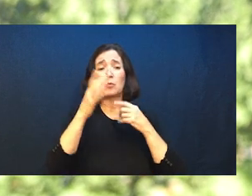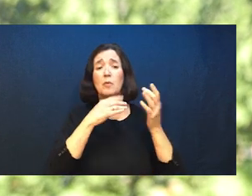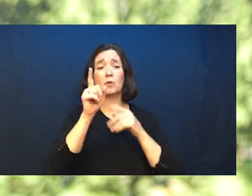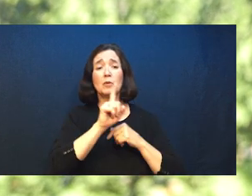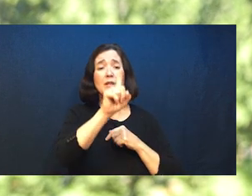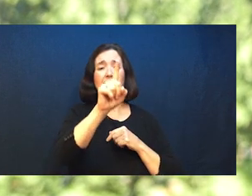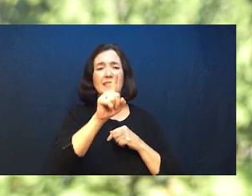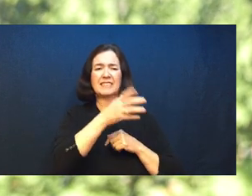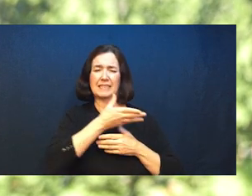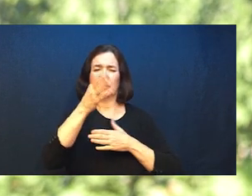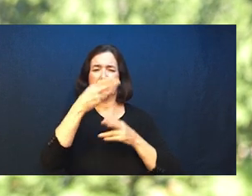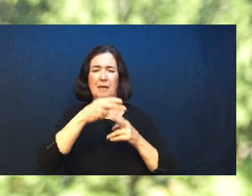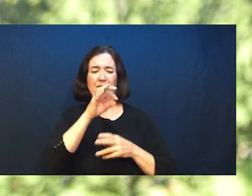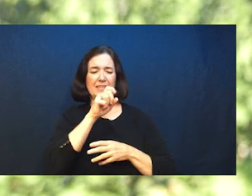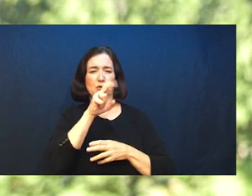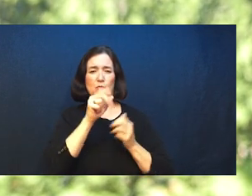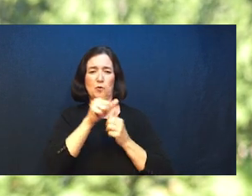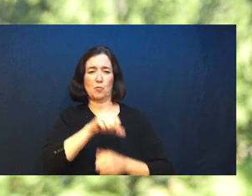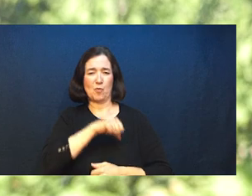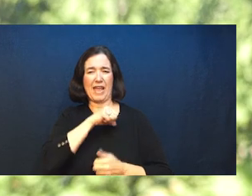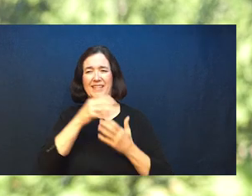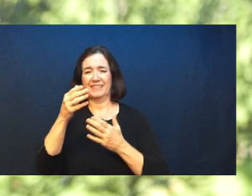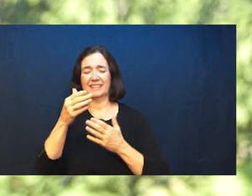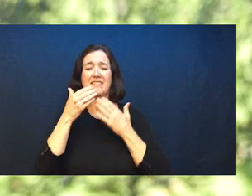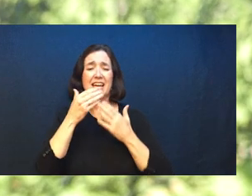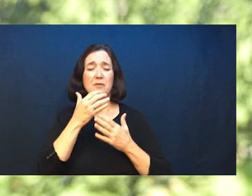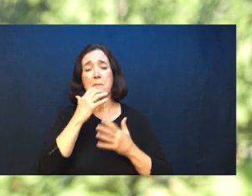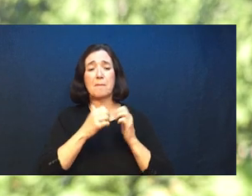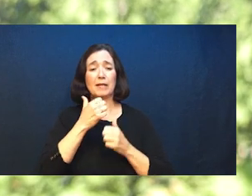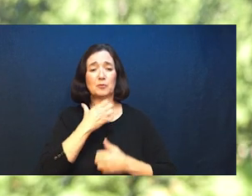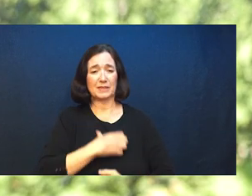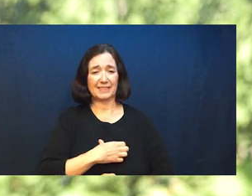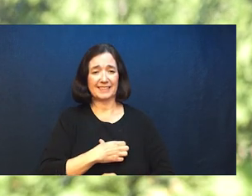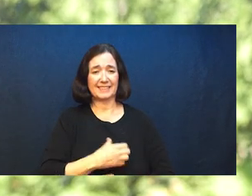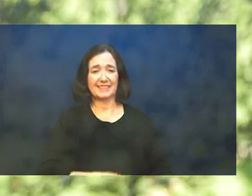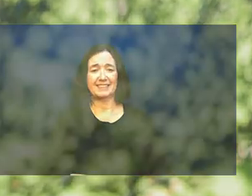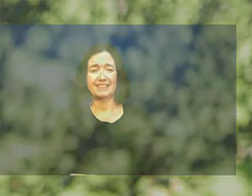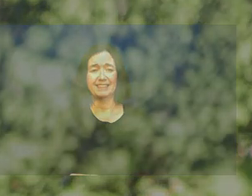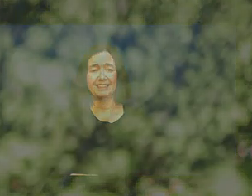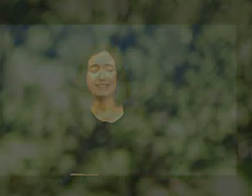Whatever you go on in life, pay the name of ETSU with you proudly. Thank you and best wishes.